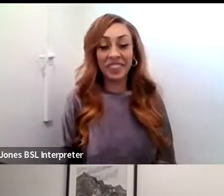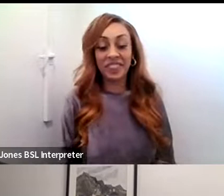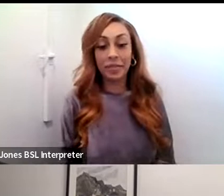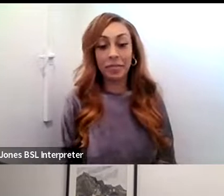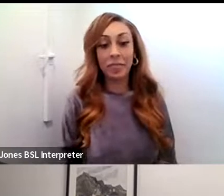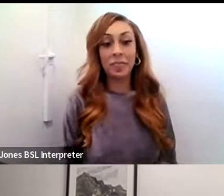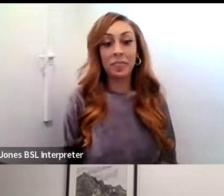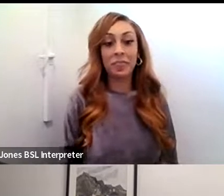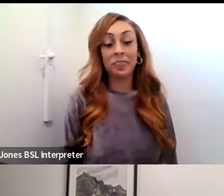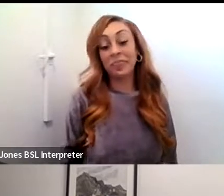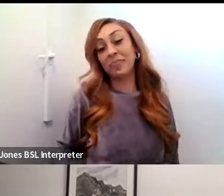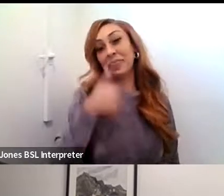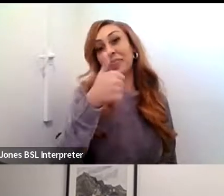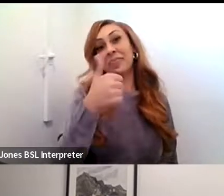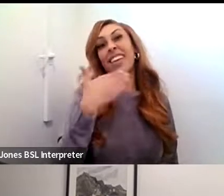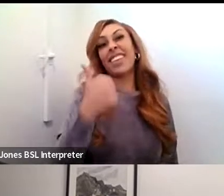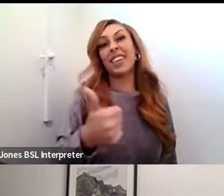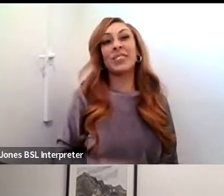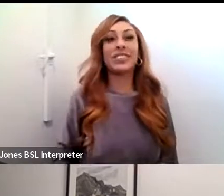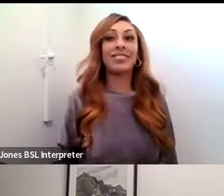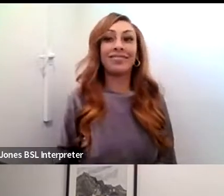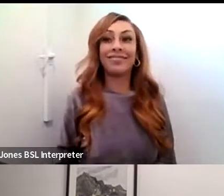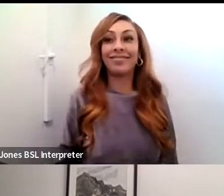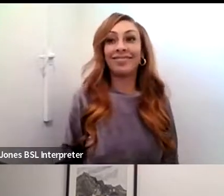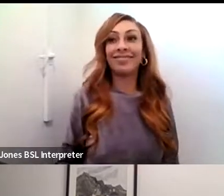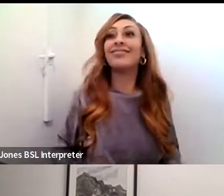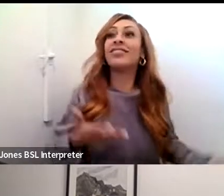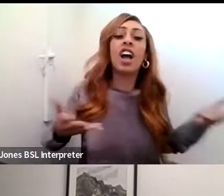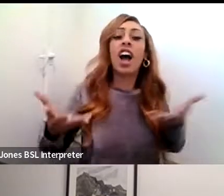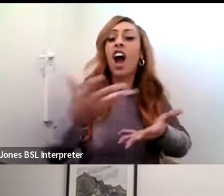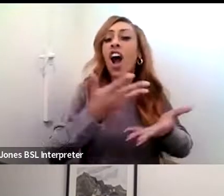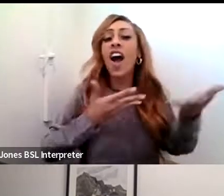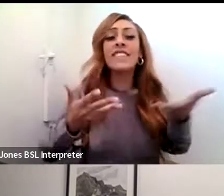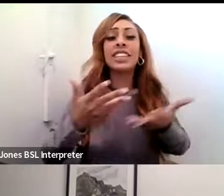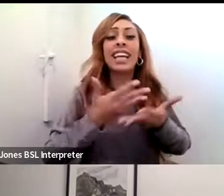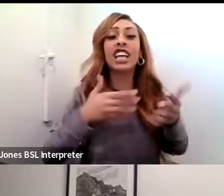That was great, thank you very much, Ash. And there's a conversation taking place in the chat as well,